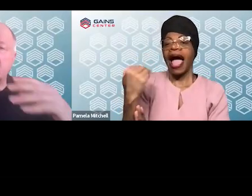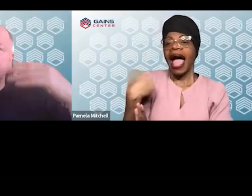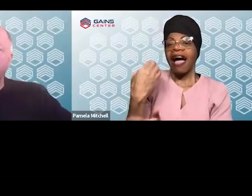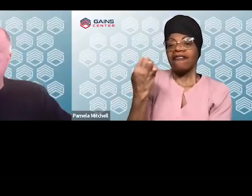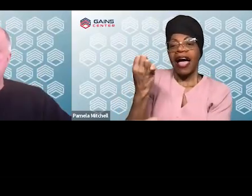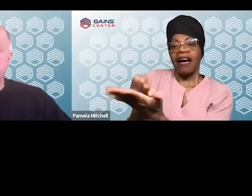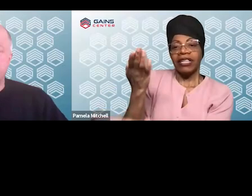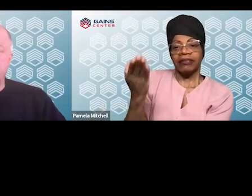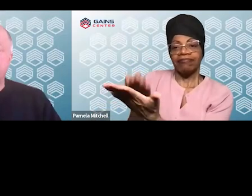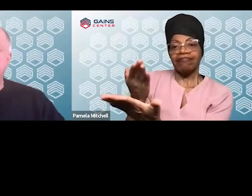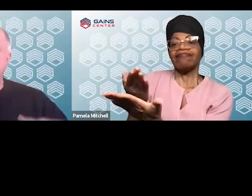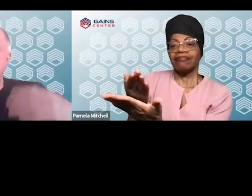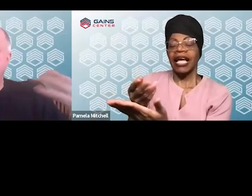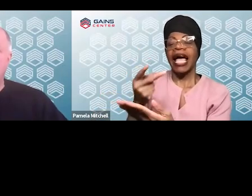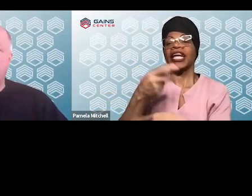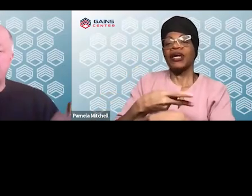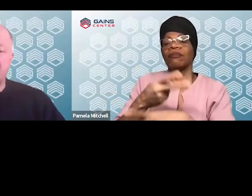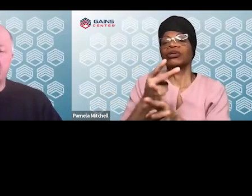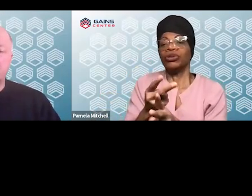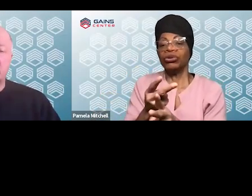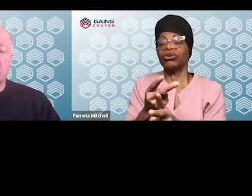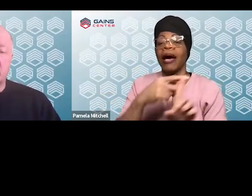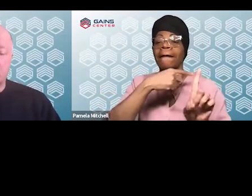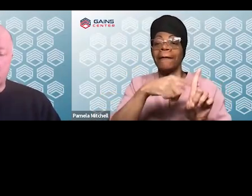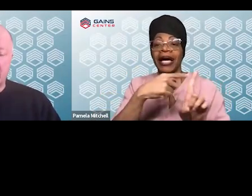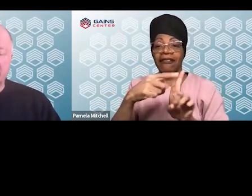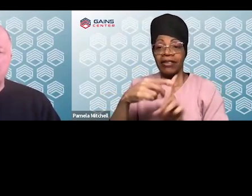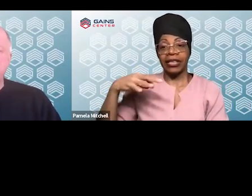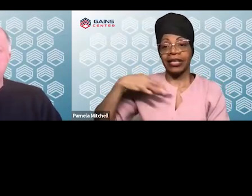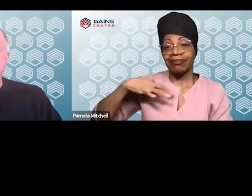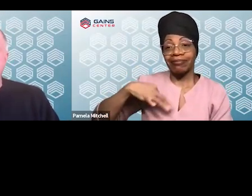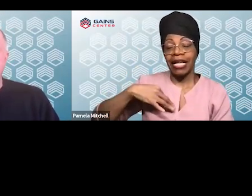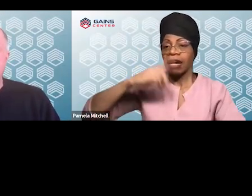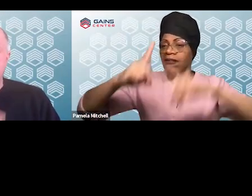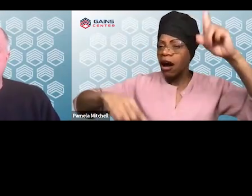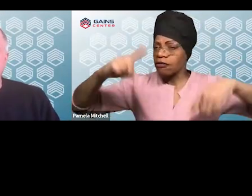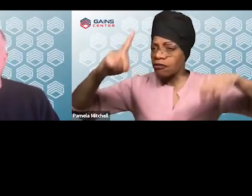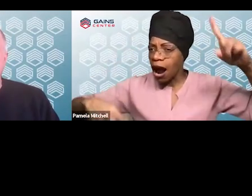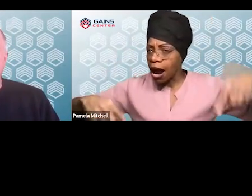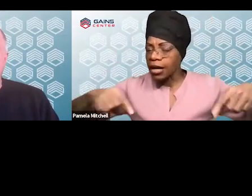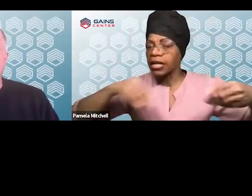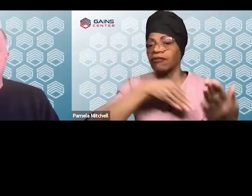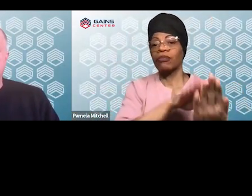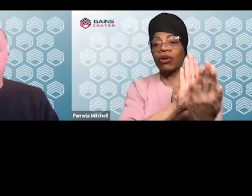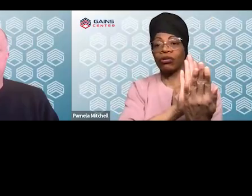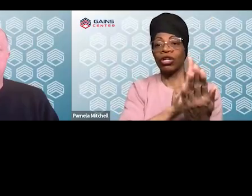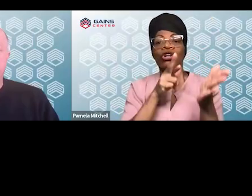and that it produced benefits in a variety of different ways. So the research is overwhelming,